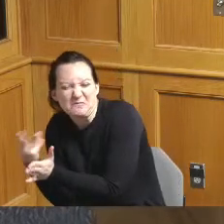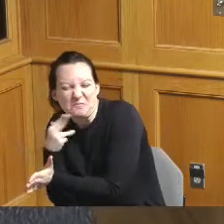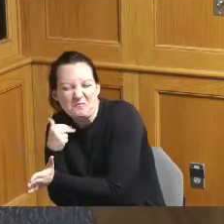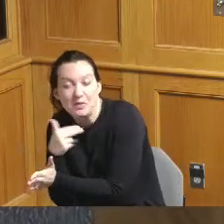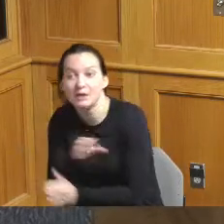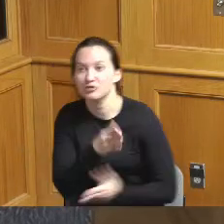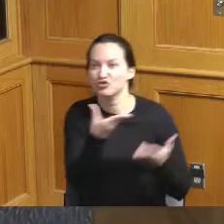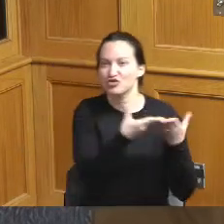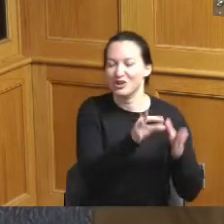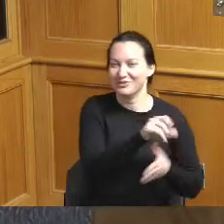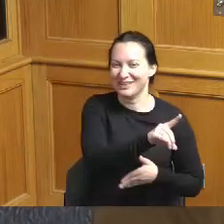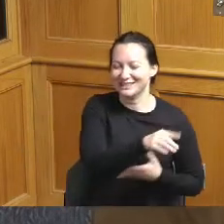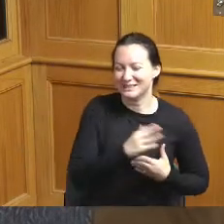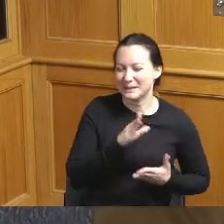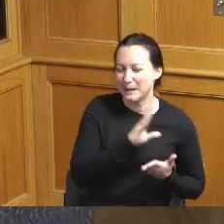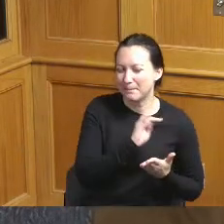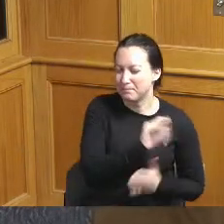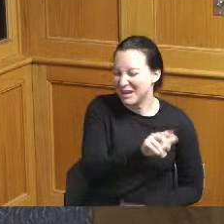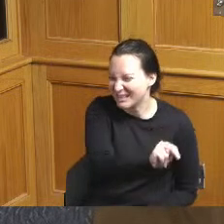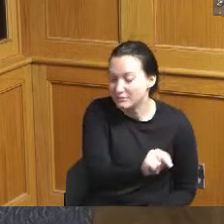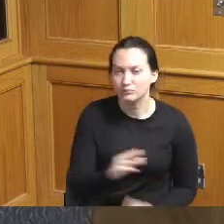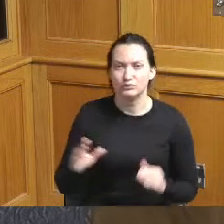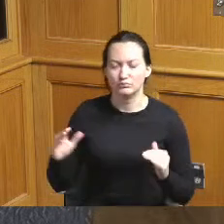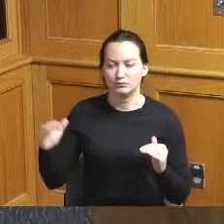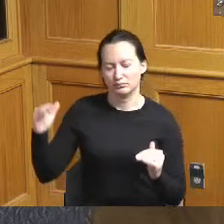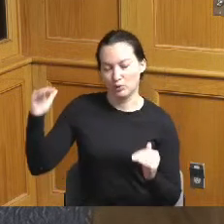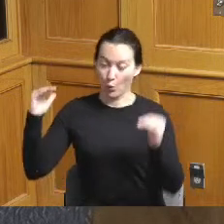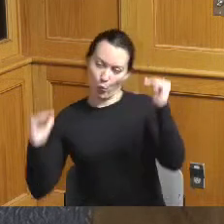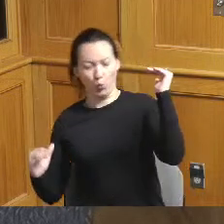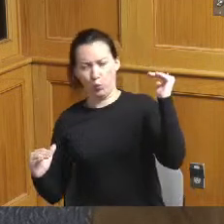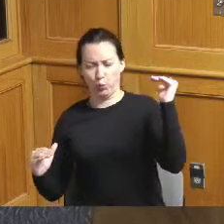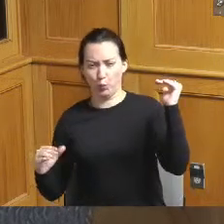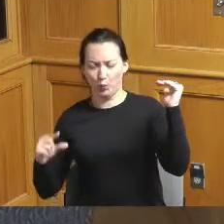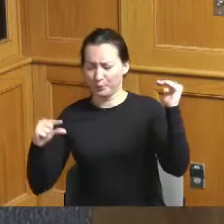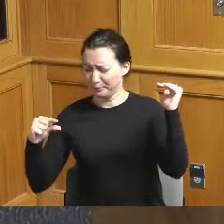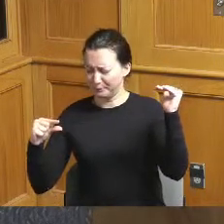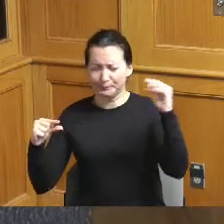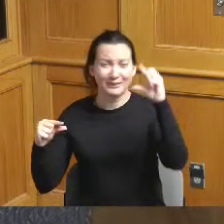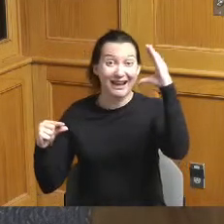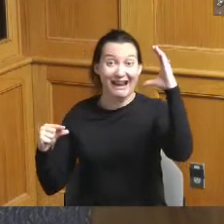do know I mean it's a much smaller portion of what you're talking about so I appreciate that Clarity